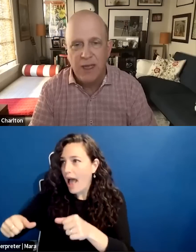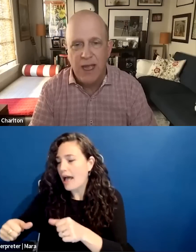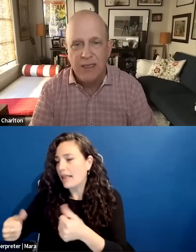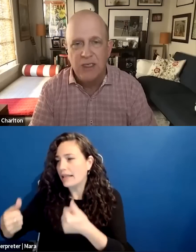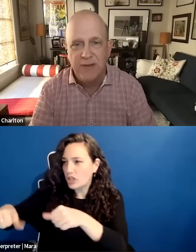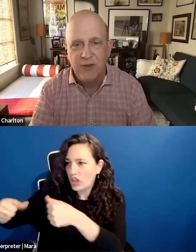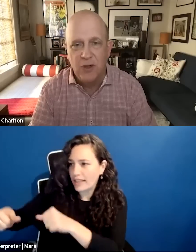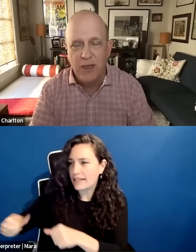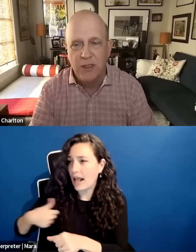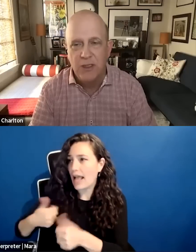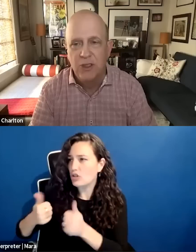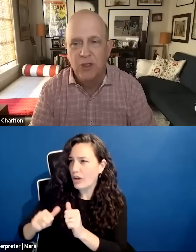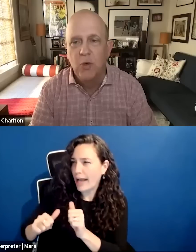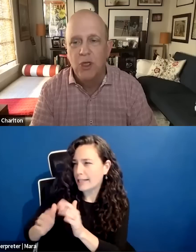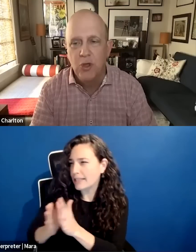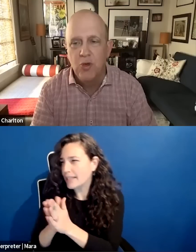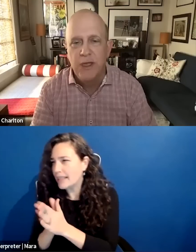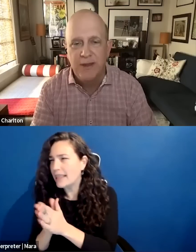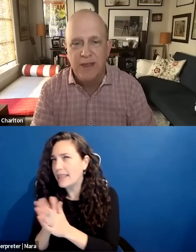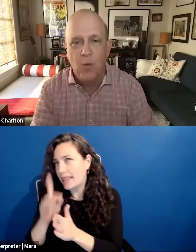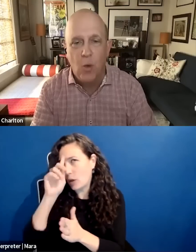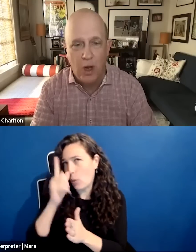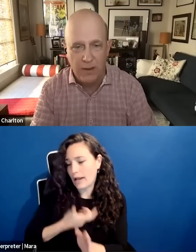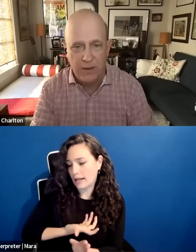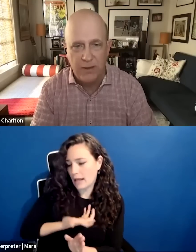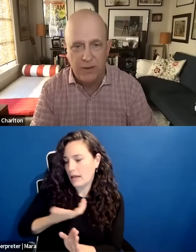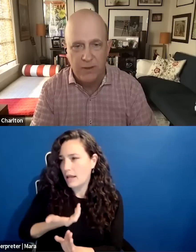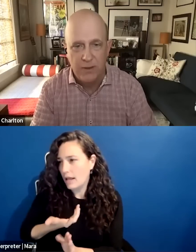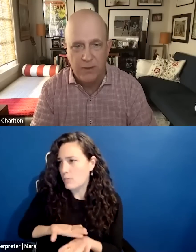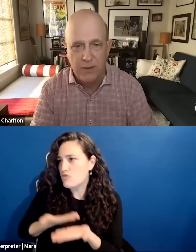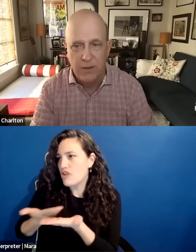instead of trying to do what you think they want,